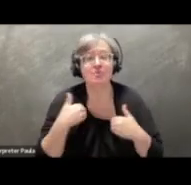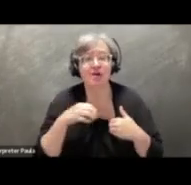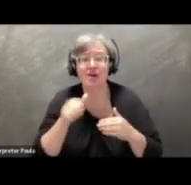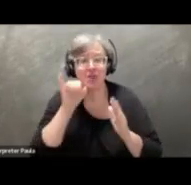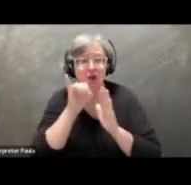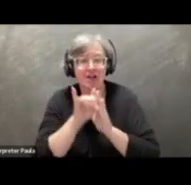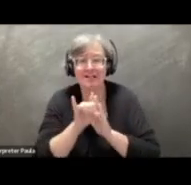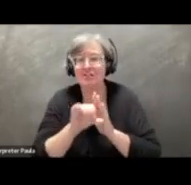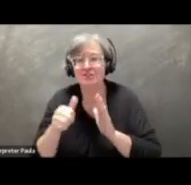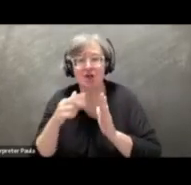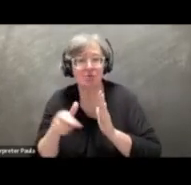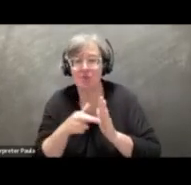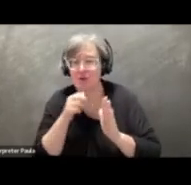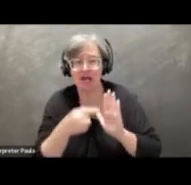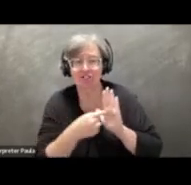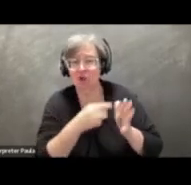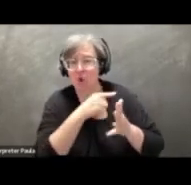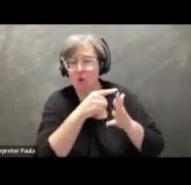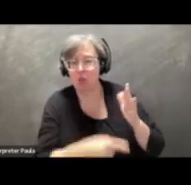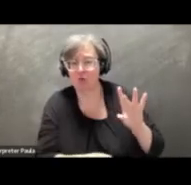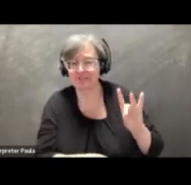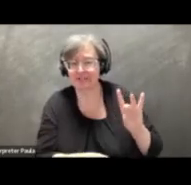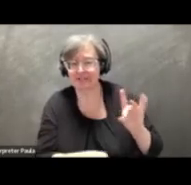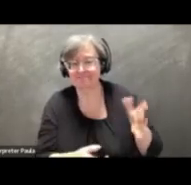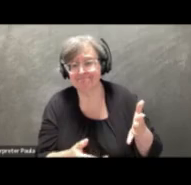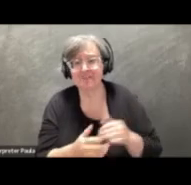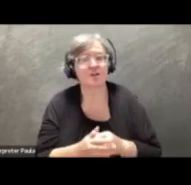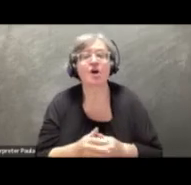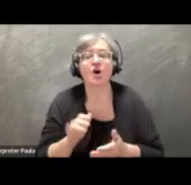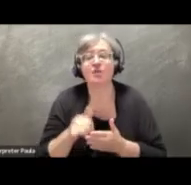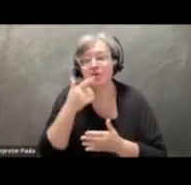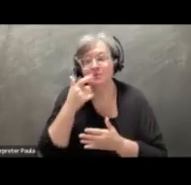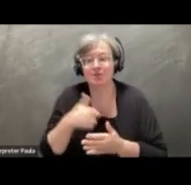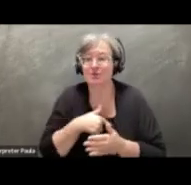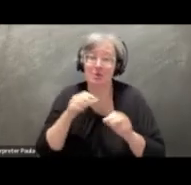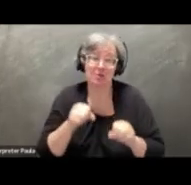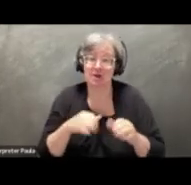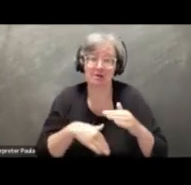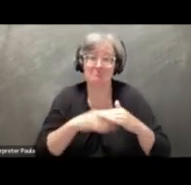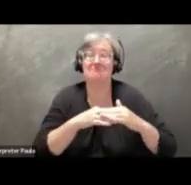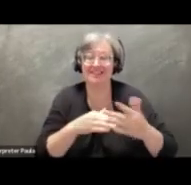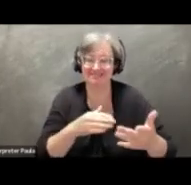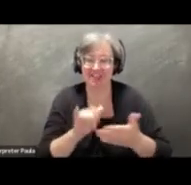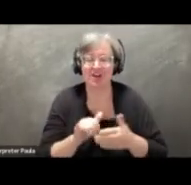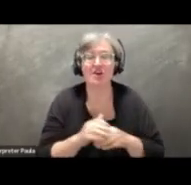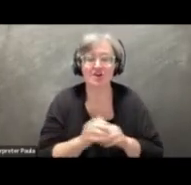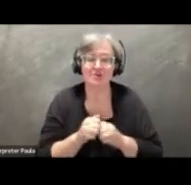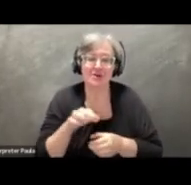that you hold that are not reflected in this poll, and that's because well we can only do so much with a poll, so if